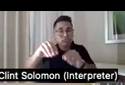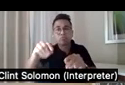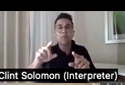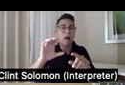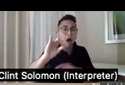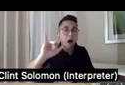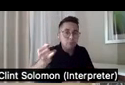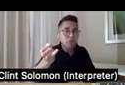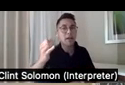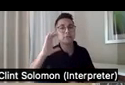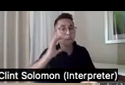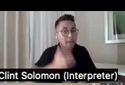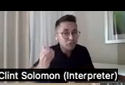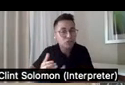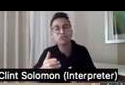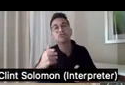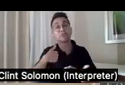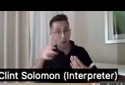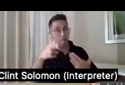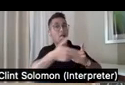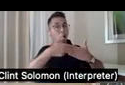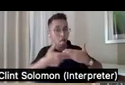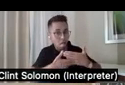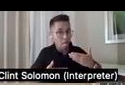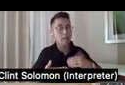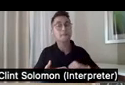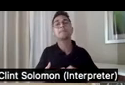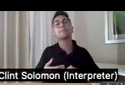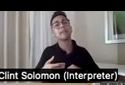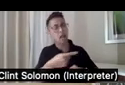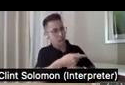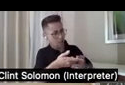with a label and i would allow time for the learner to pull out those objects